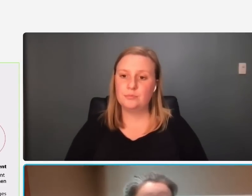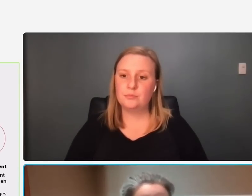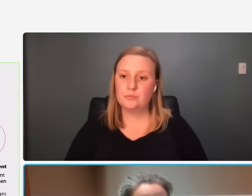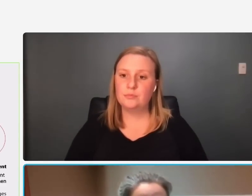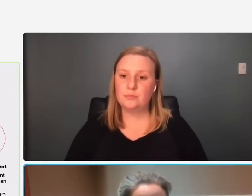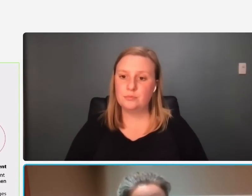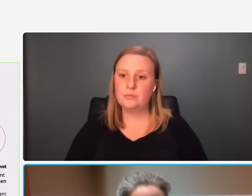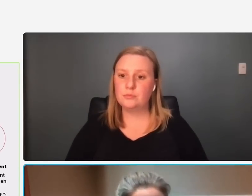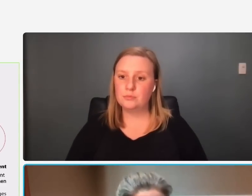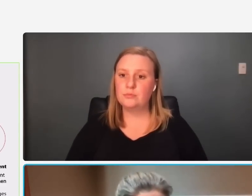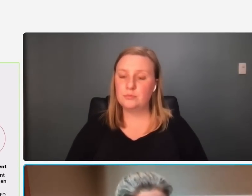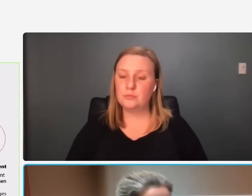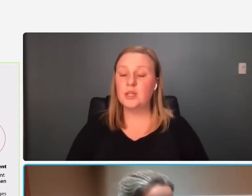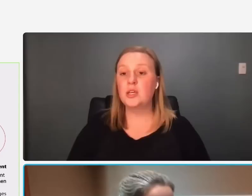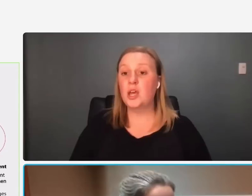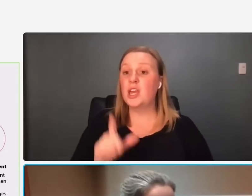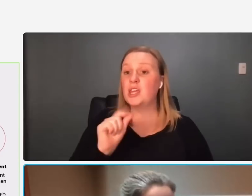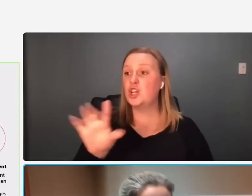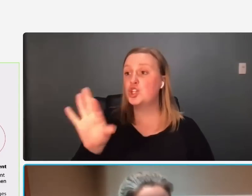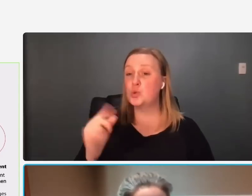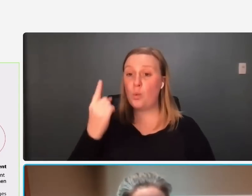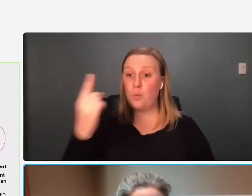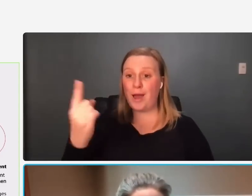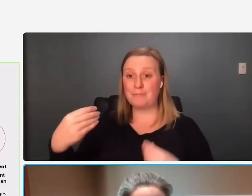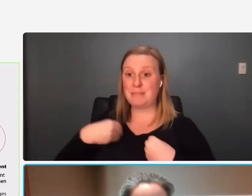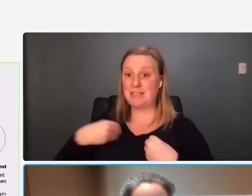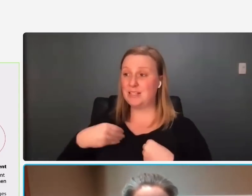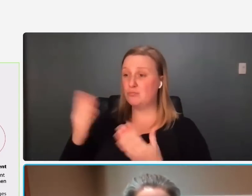might be able to choose multiple providers to deliver their services.